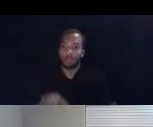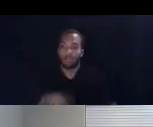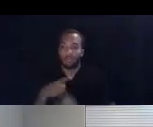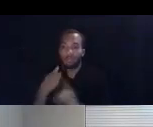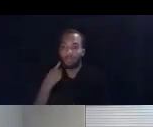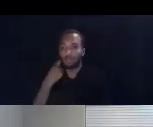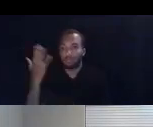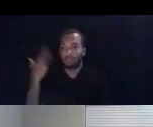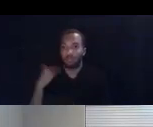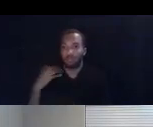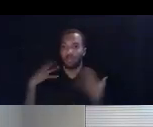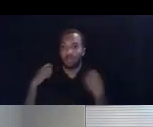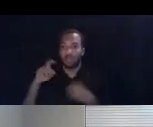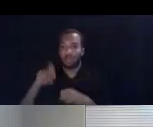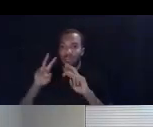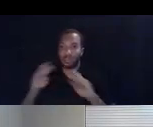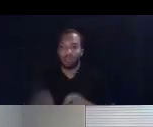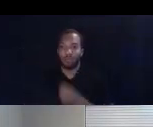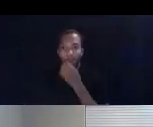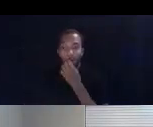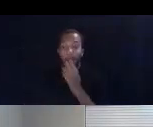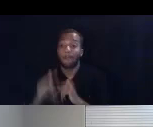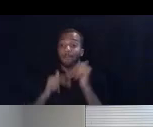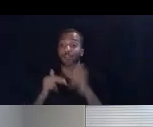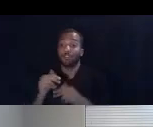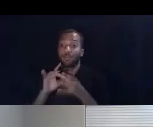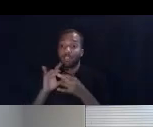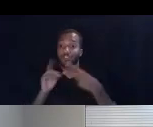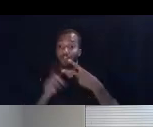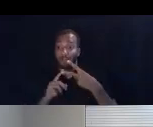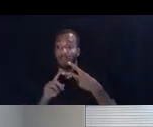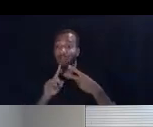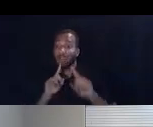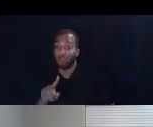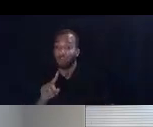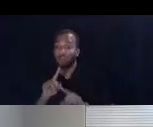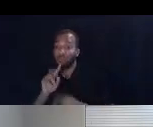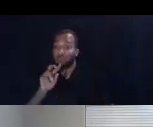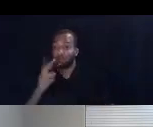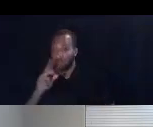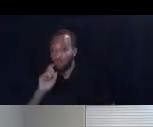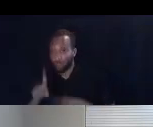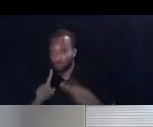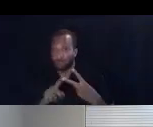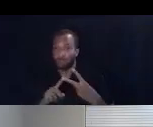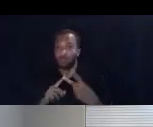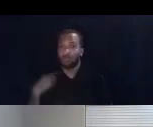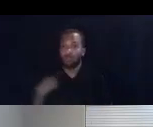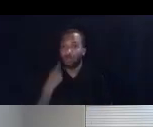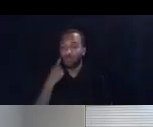And then in building relationship, one of the things that we did when we developed the last CHIP is,